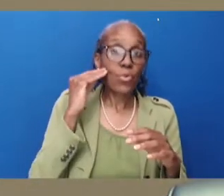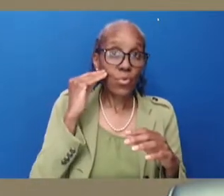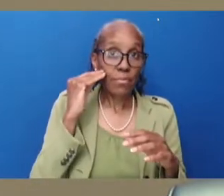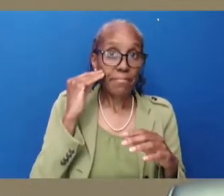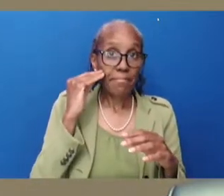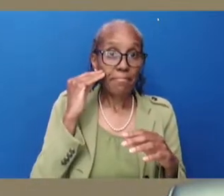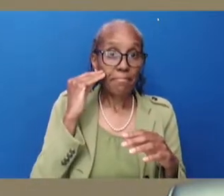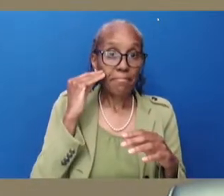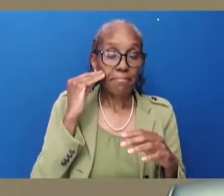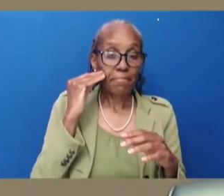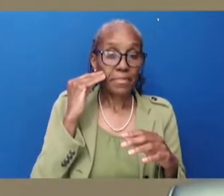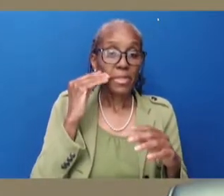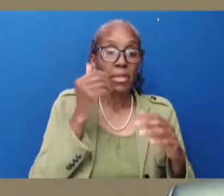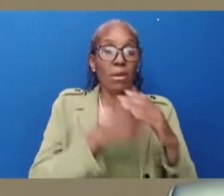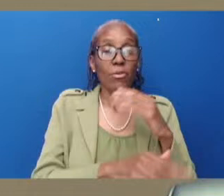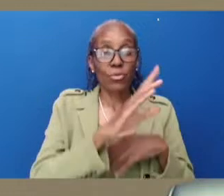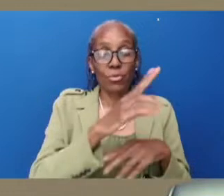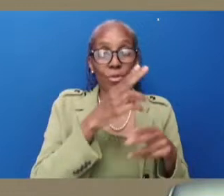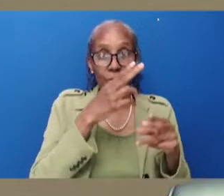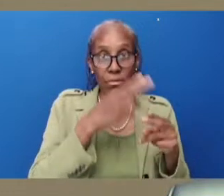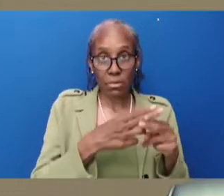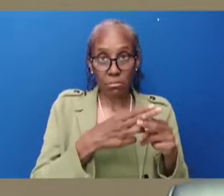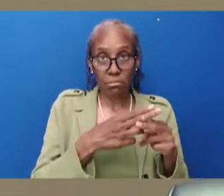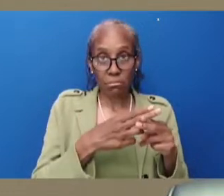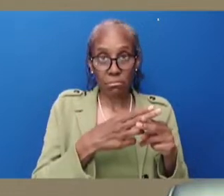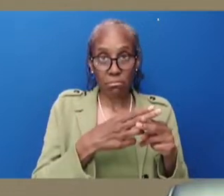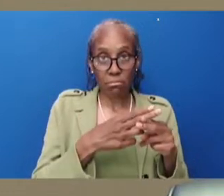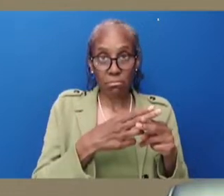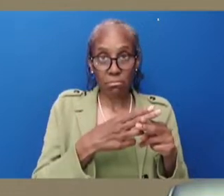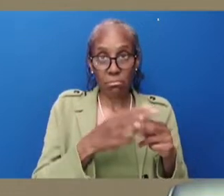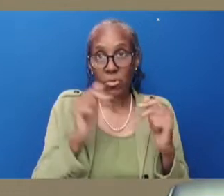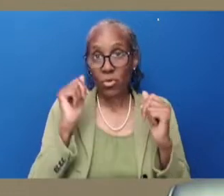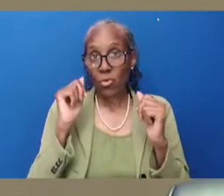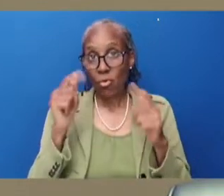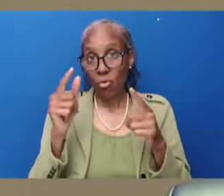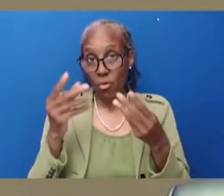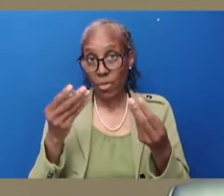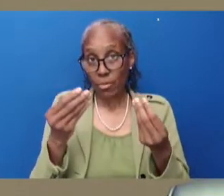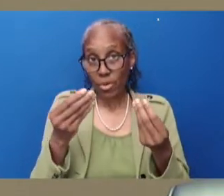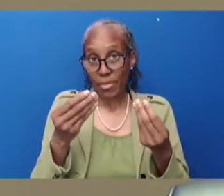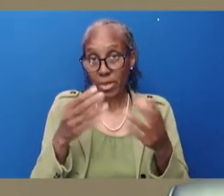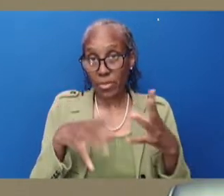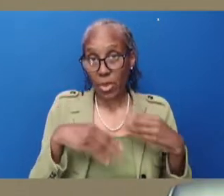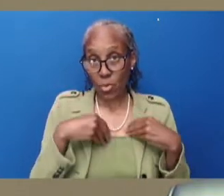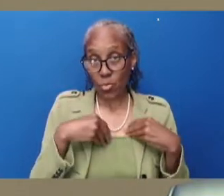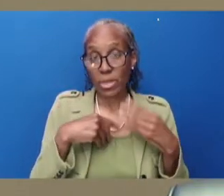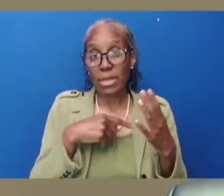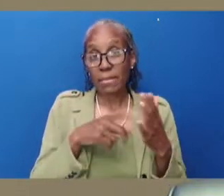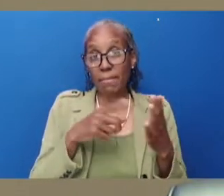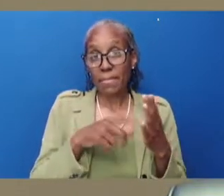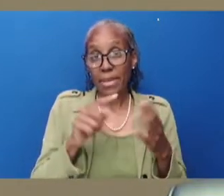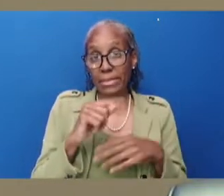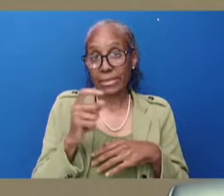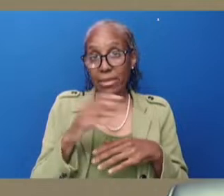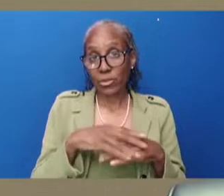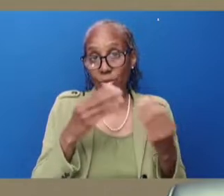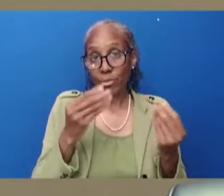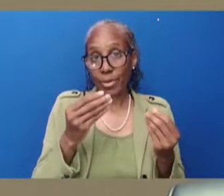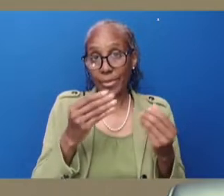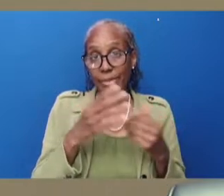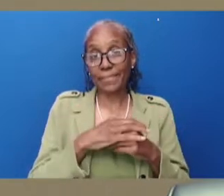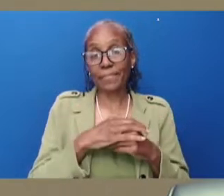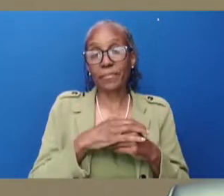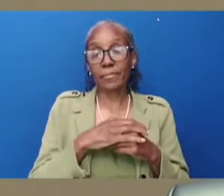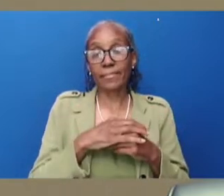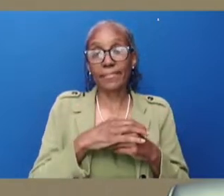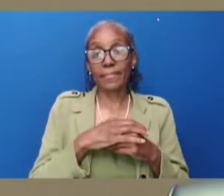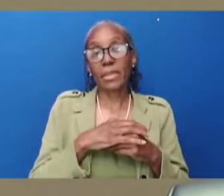THEY CAN'T DO -- AS LONG AS THE